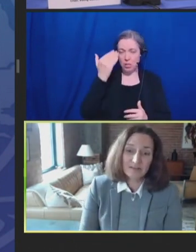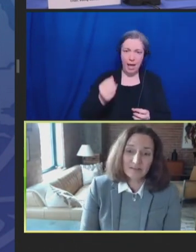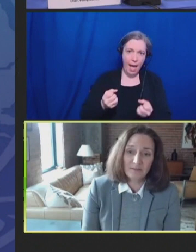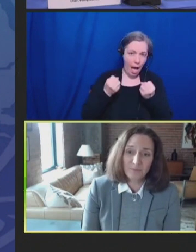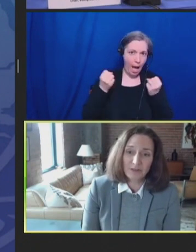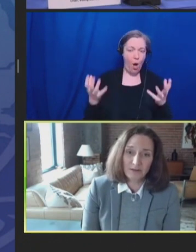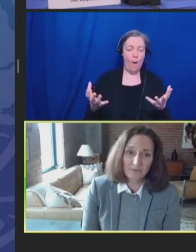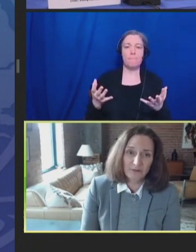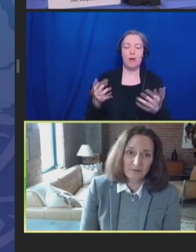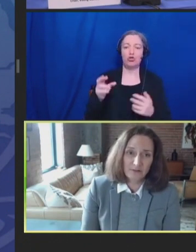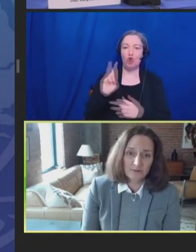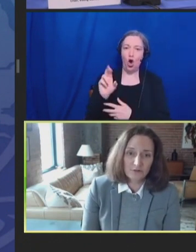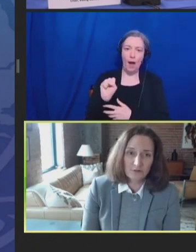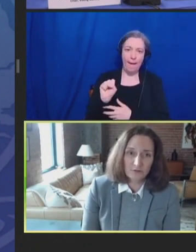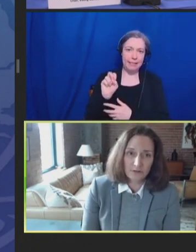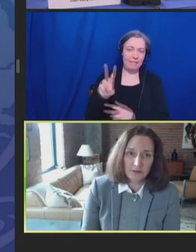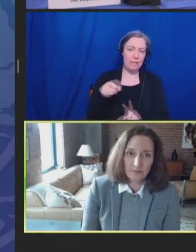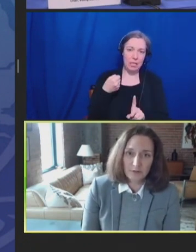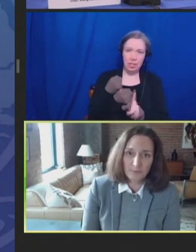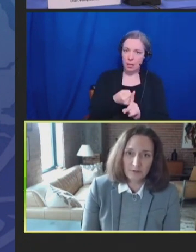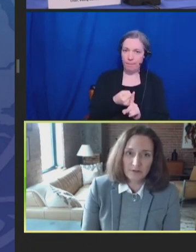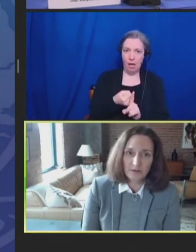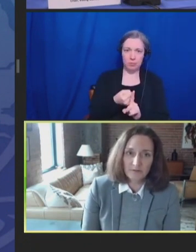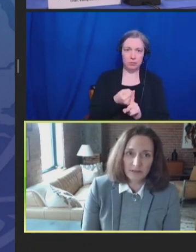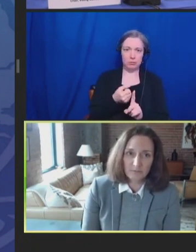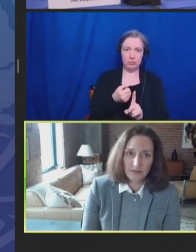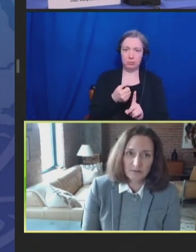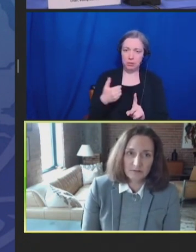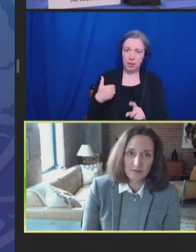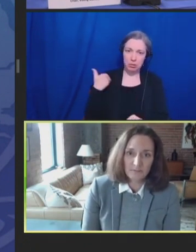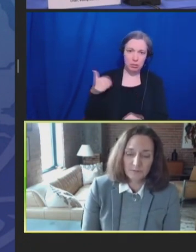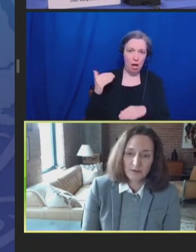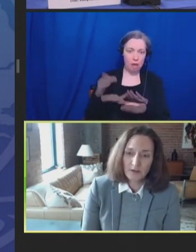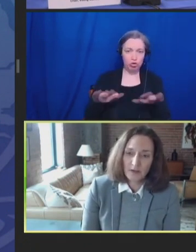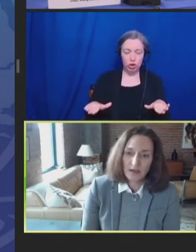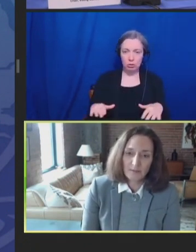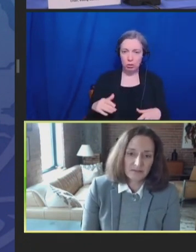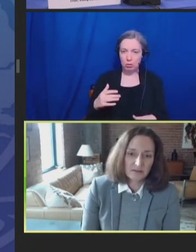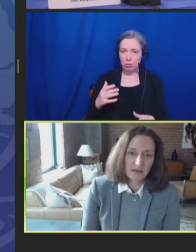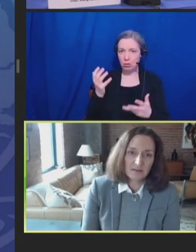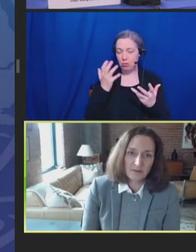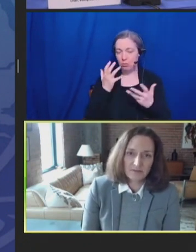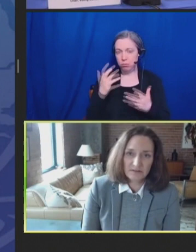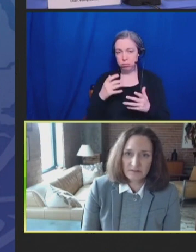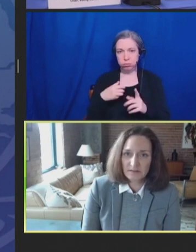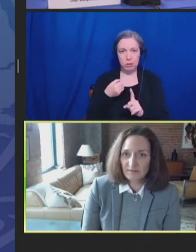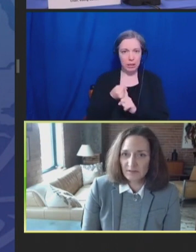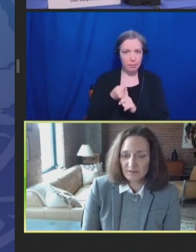impacts our infants and young children, the burden on families based on hospital visits.